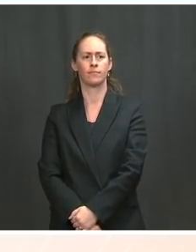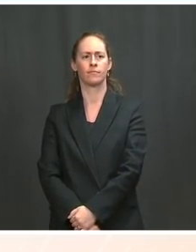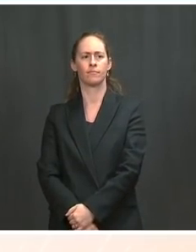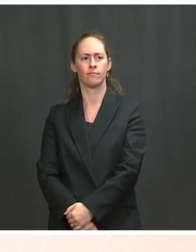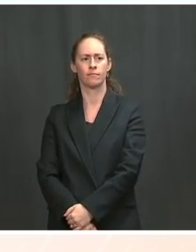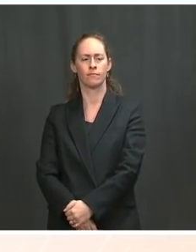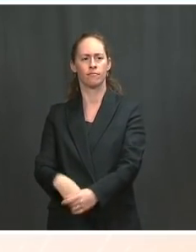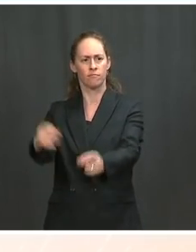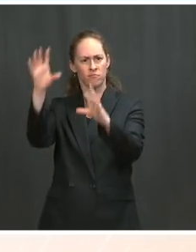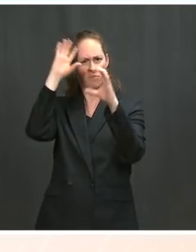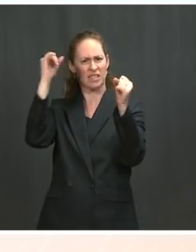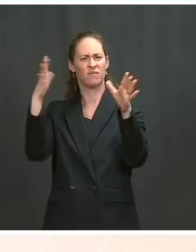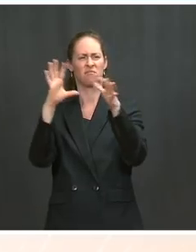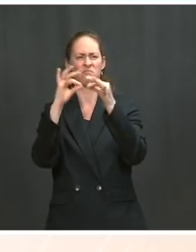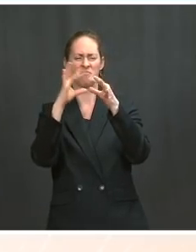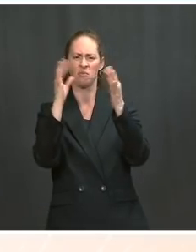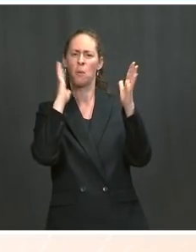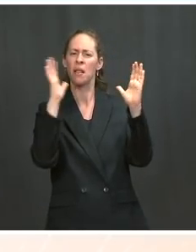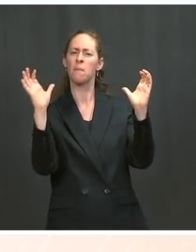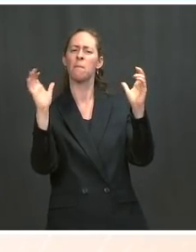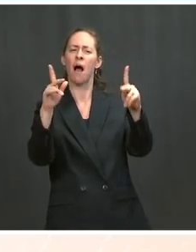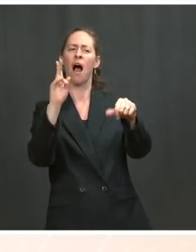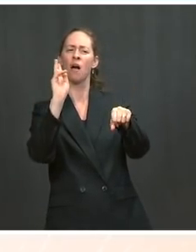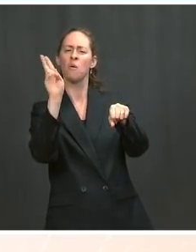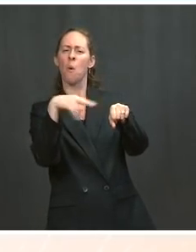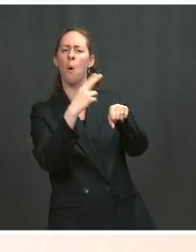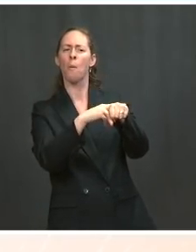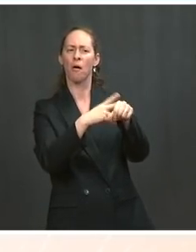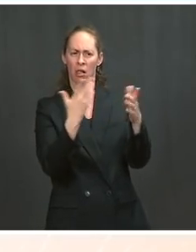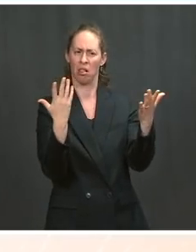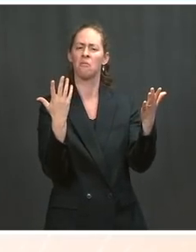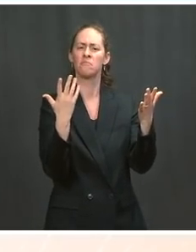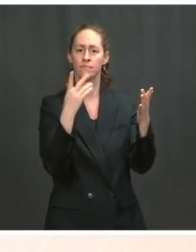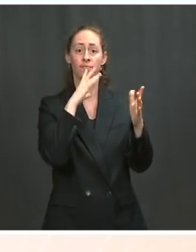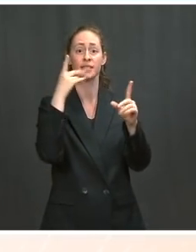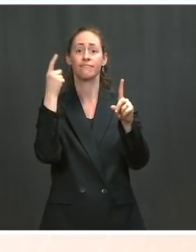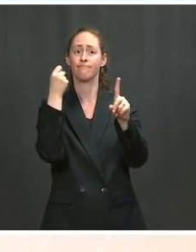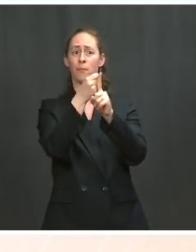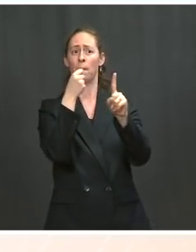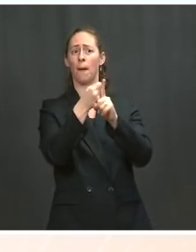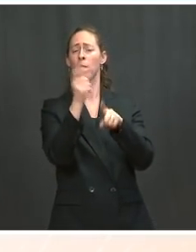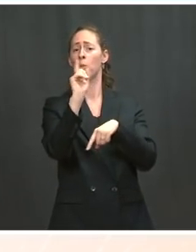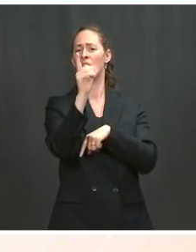affects strates -- states across the Southeast. As you all know, Colonial reported that product delivery